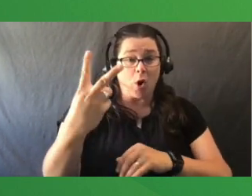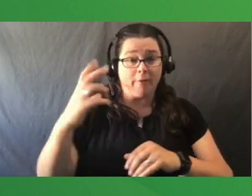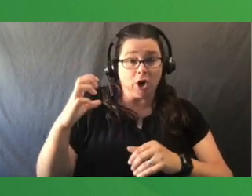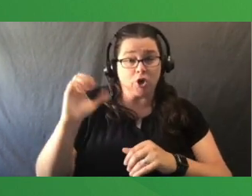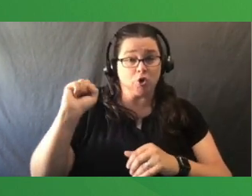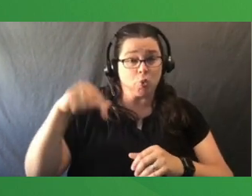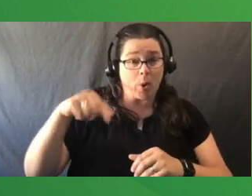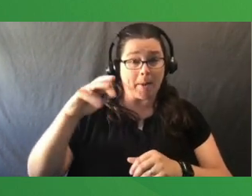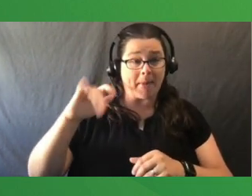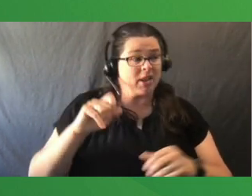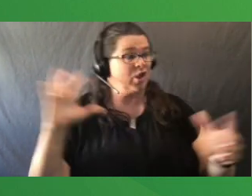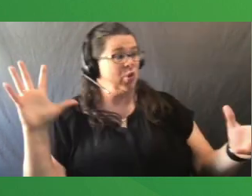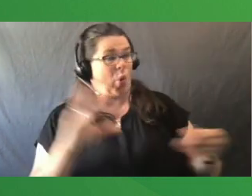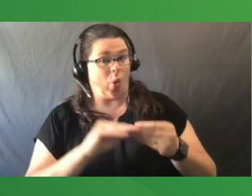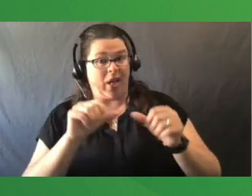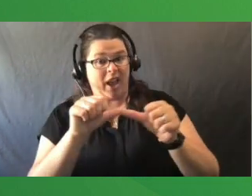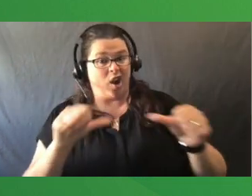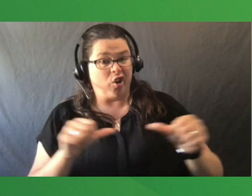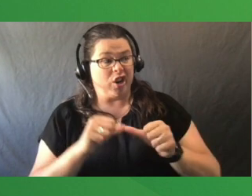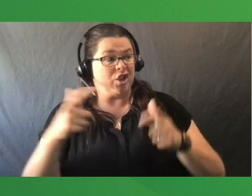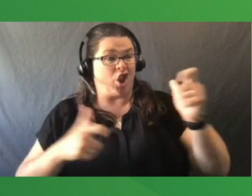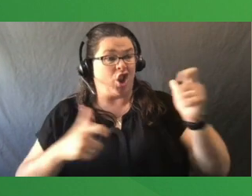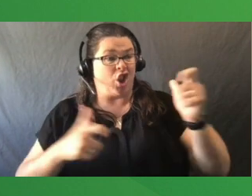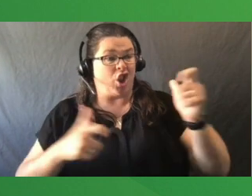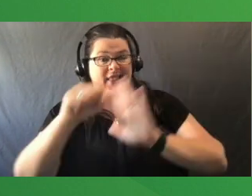The area burning is larger than the entire state of Rhode Island.